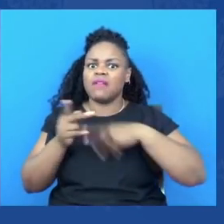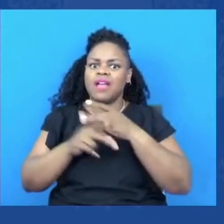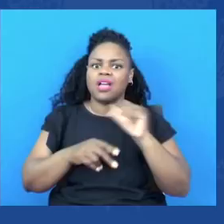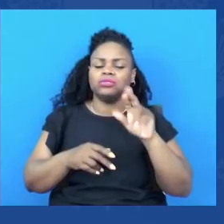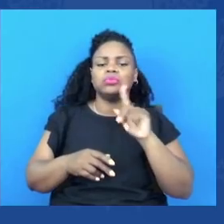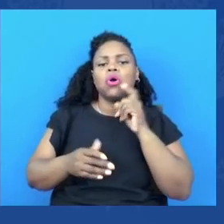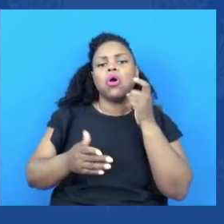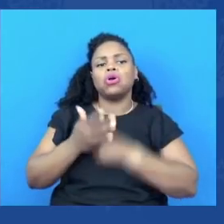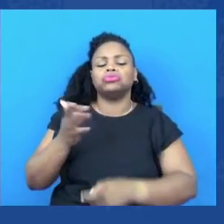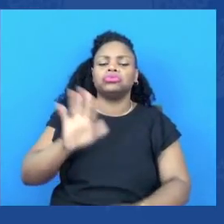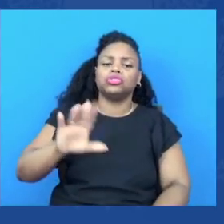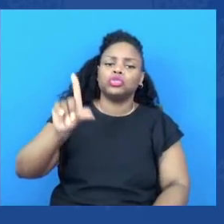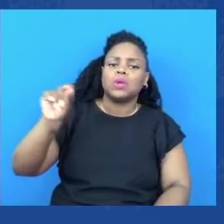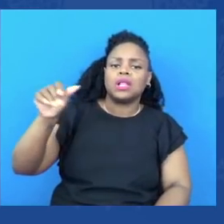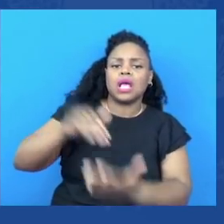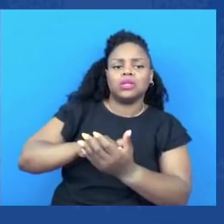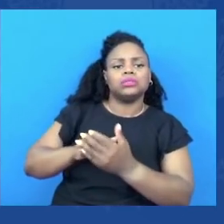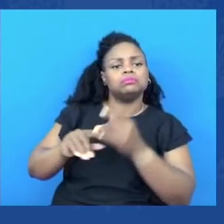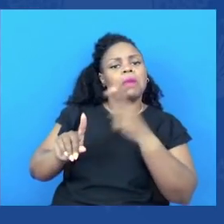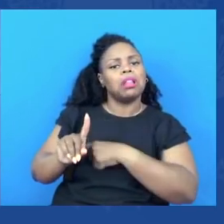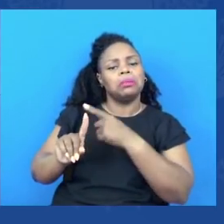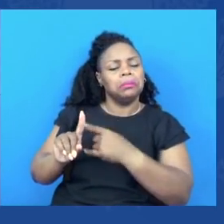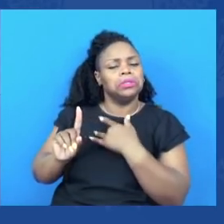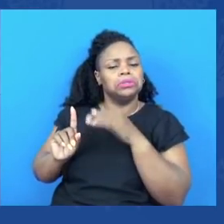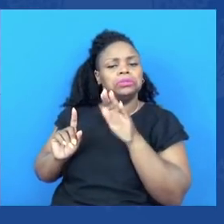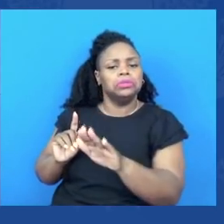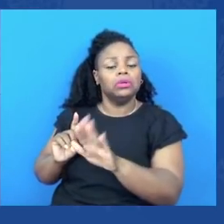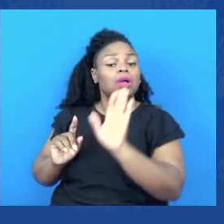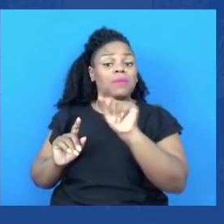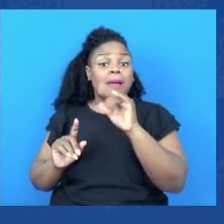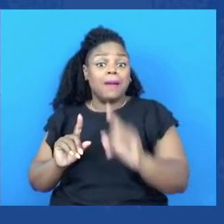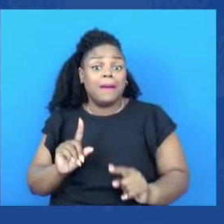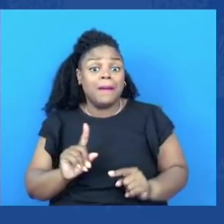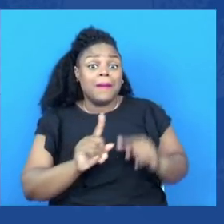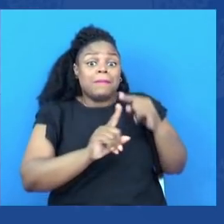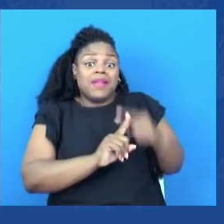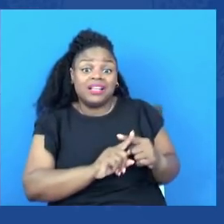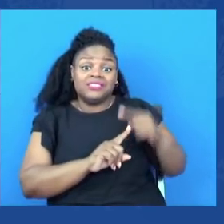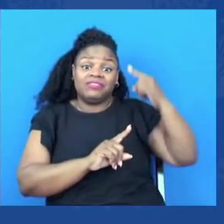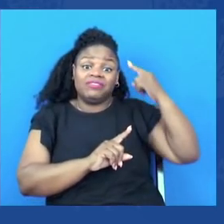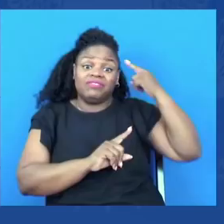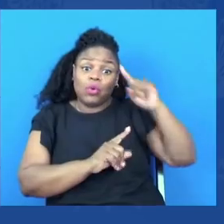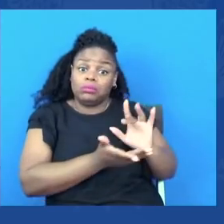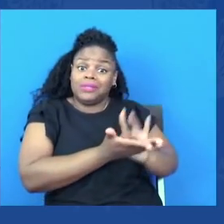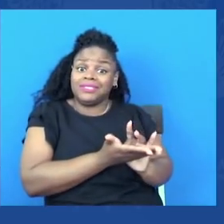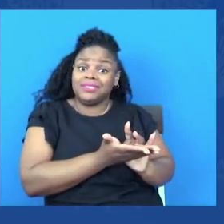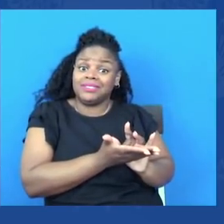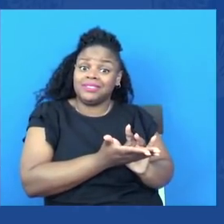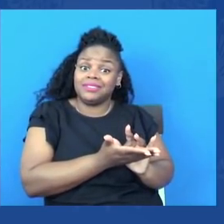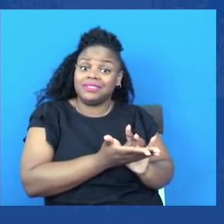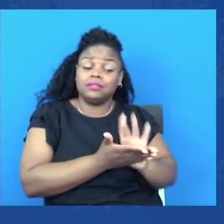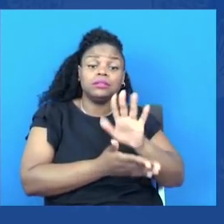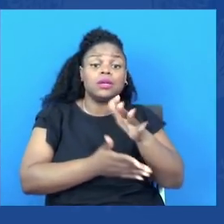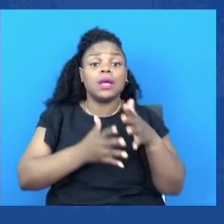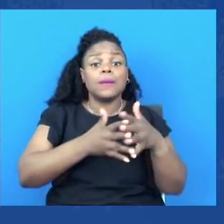a month out of pocket even with Medicare. What I'm proposing would reduce the total cost